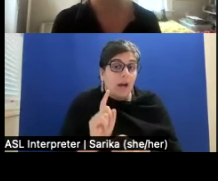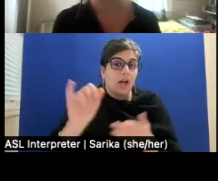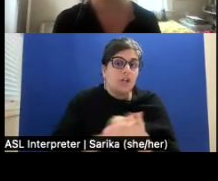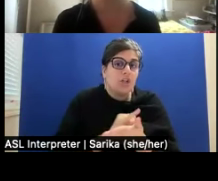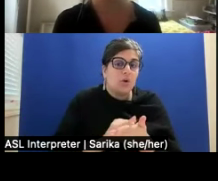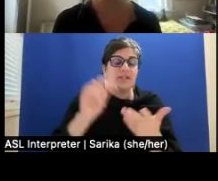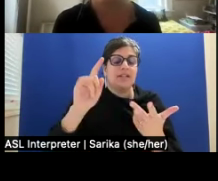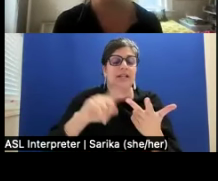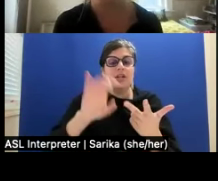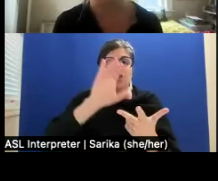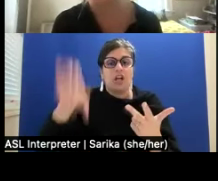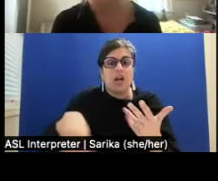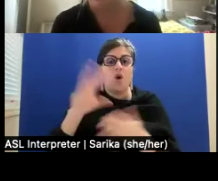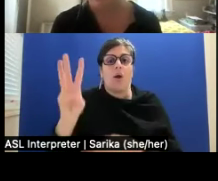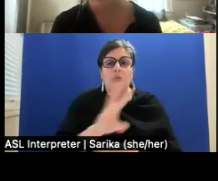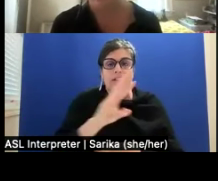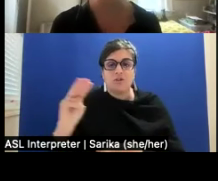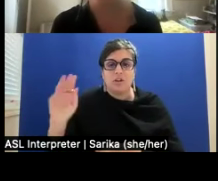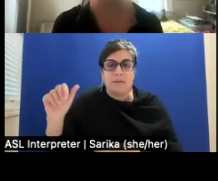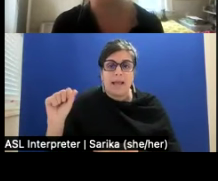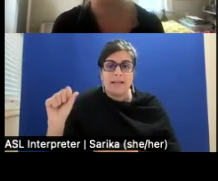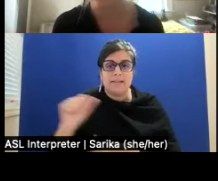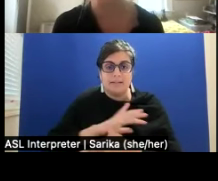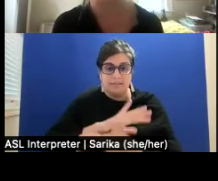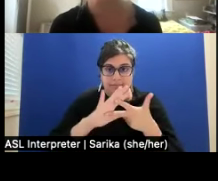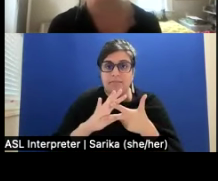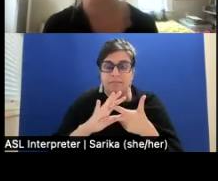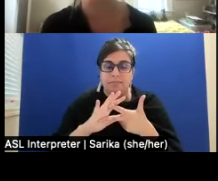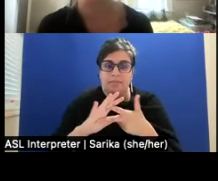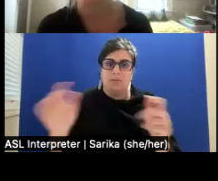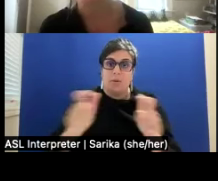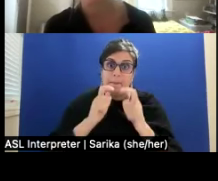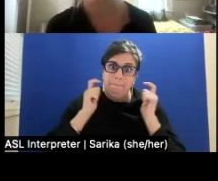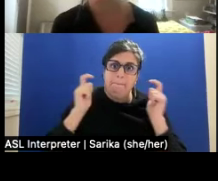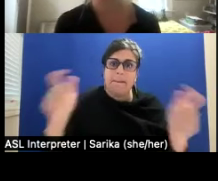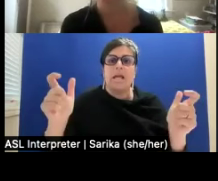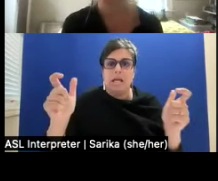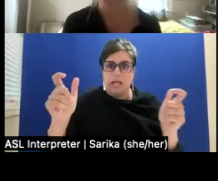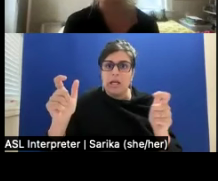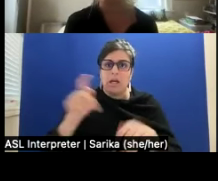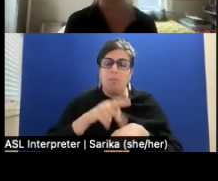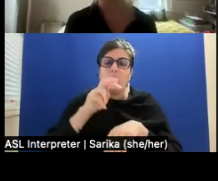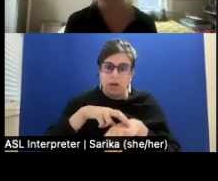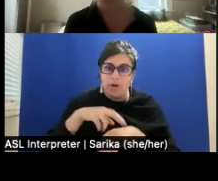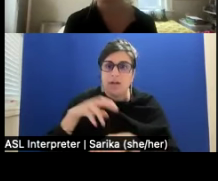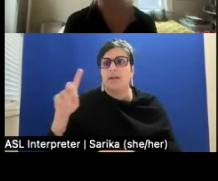where very big and important diasporic communities of Puerto Rico live and exist.